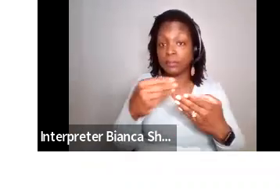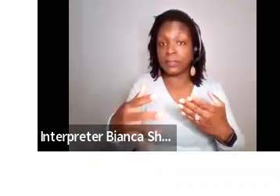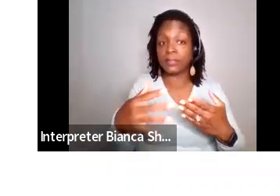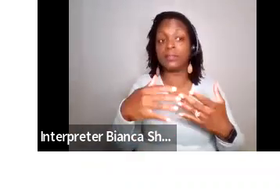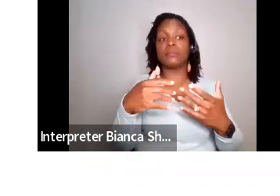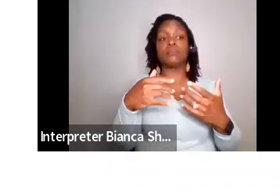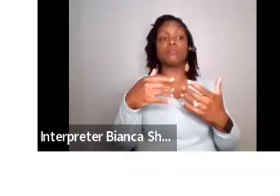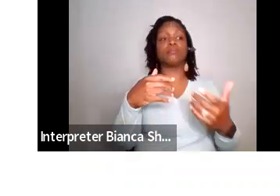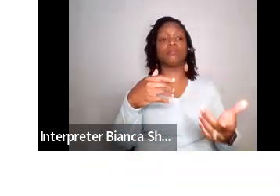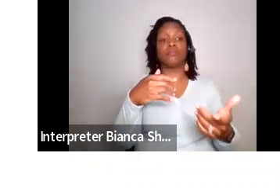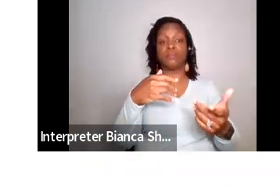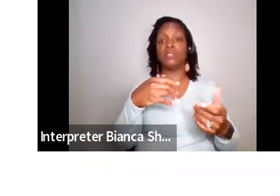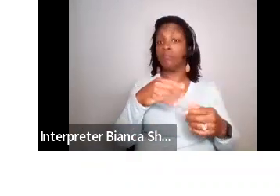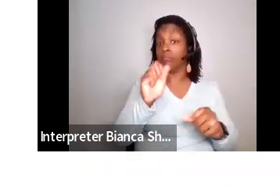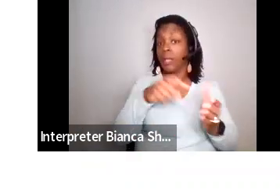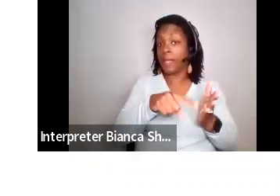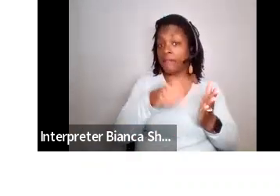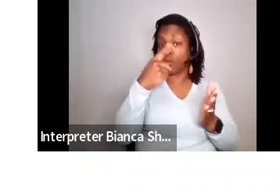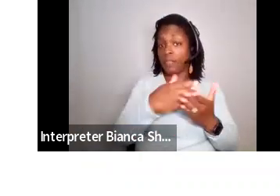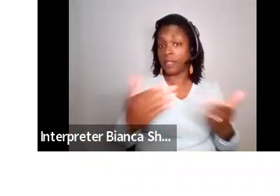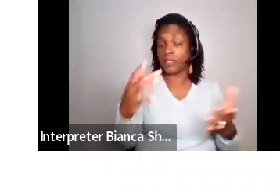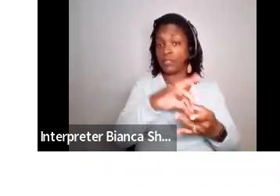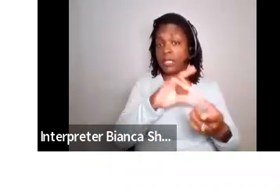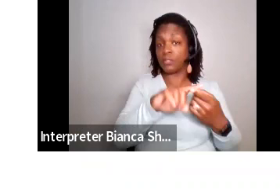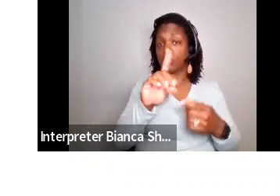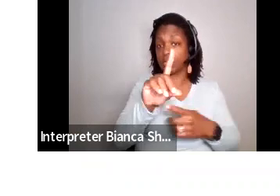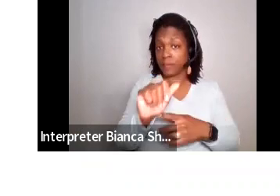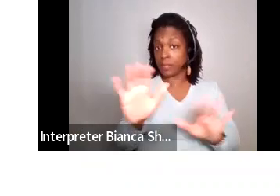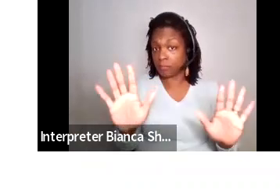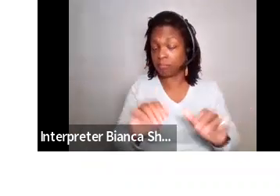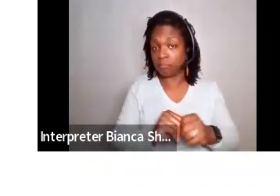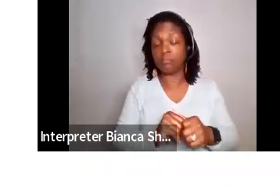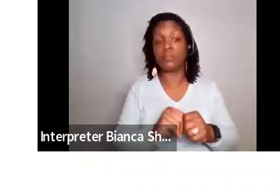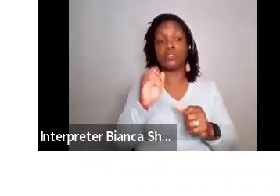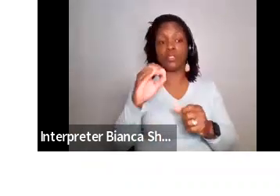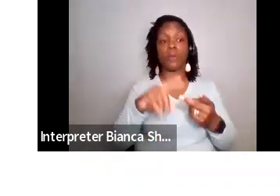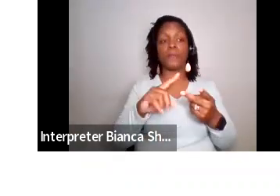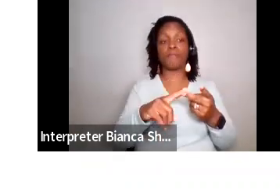Really to her disability. and then I also looked at what's called a subsidy.